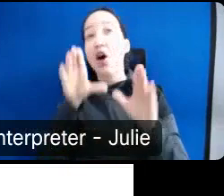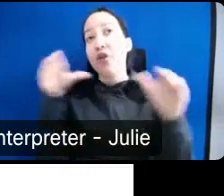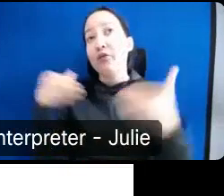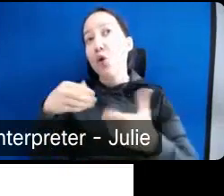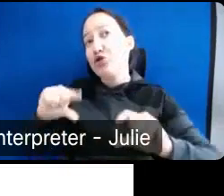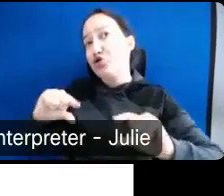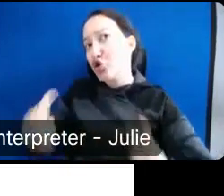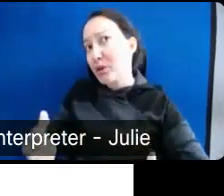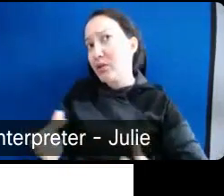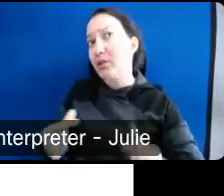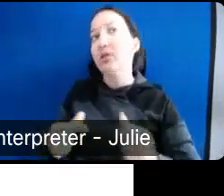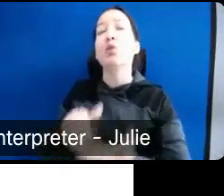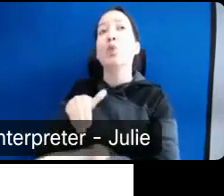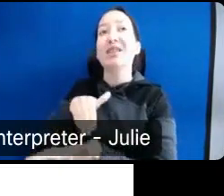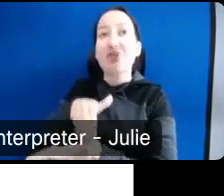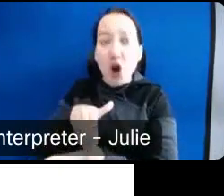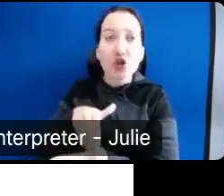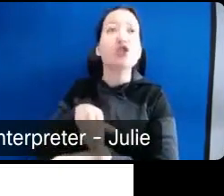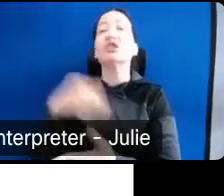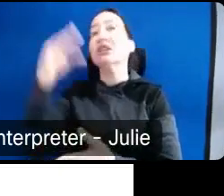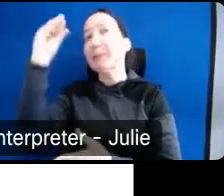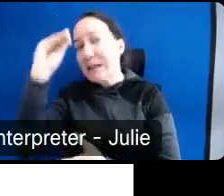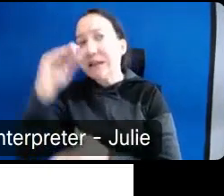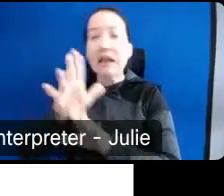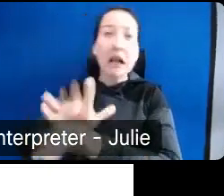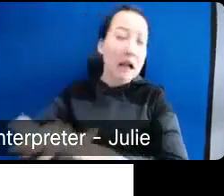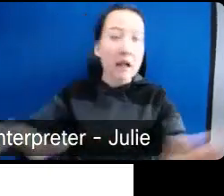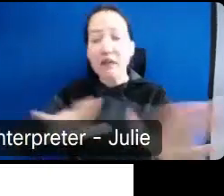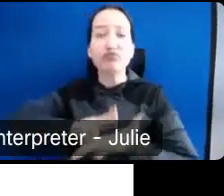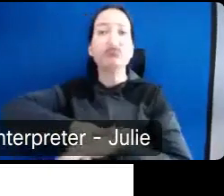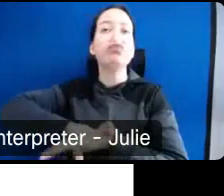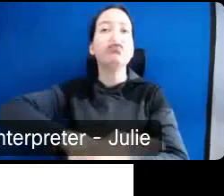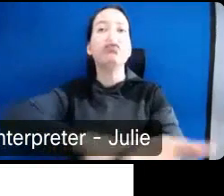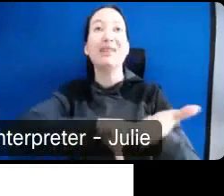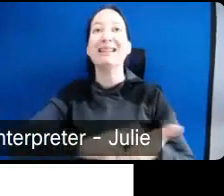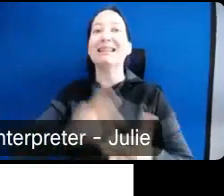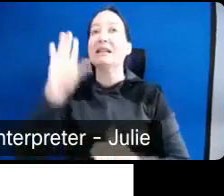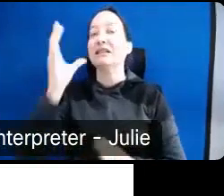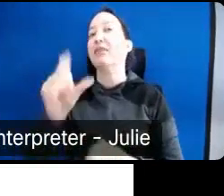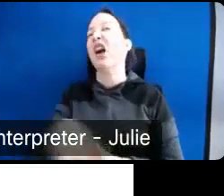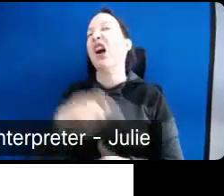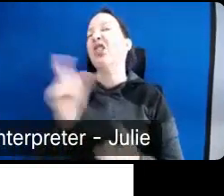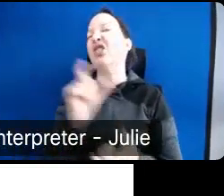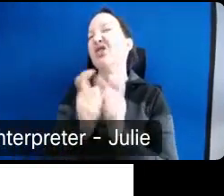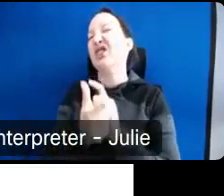Would their providers and others to get some input on this? Because. There are other changes that will be piggyback on this.